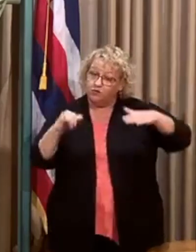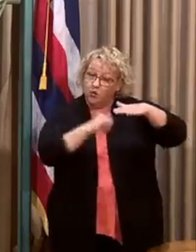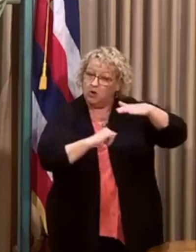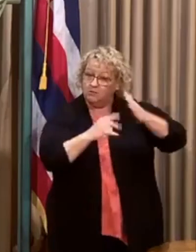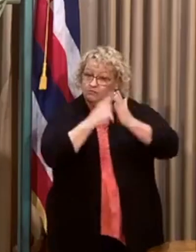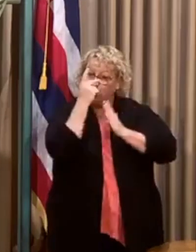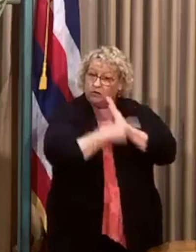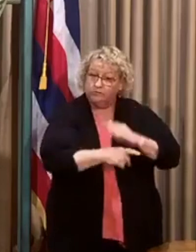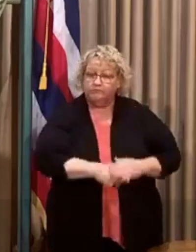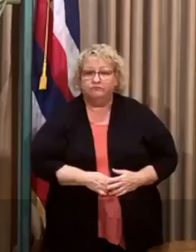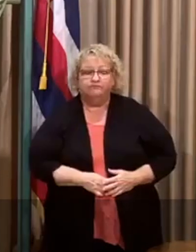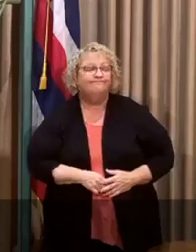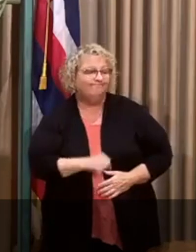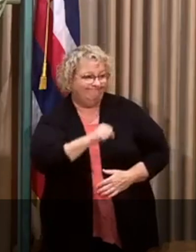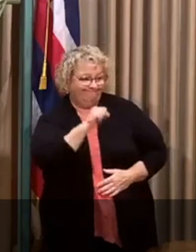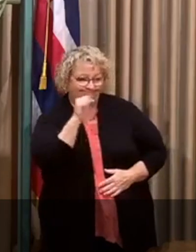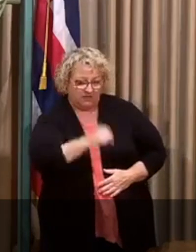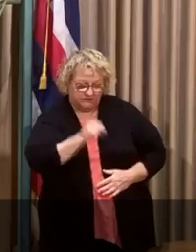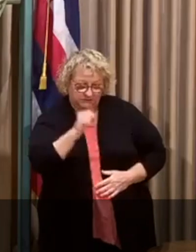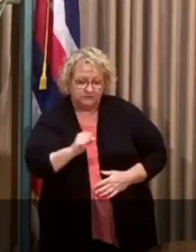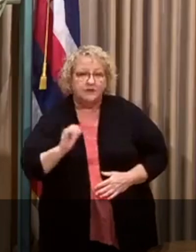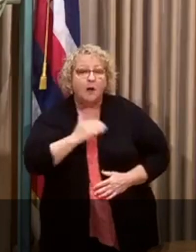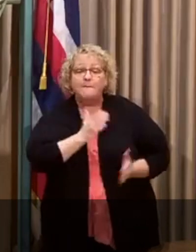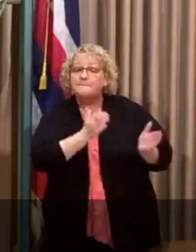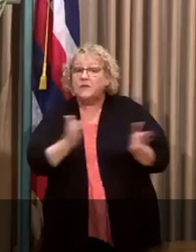Lassner: Absolutely. So our plan is to be in full compliance